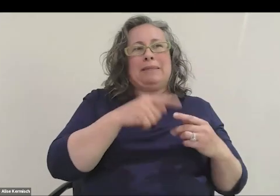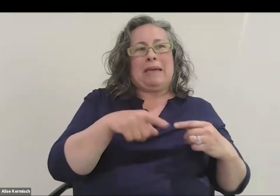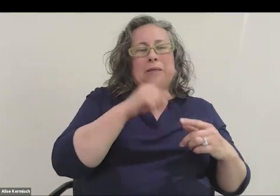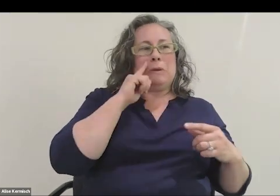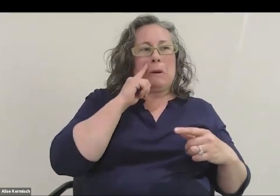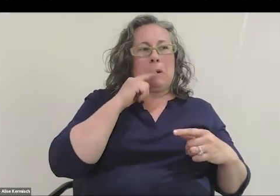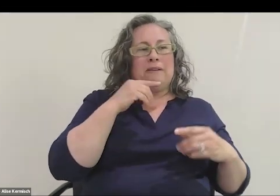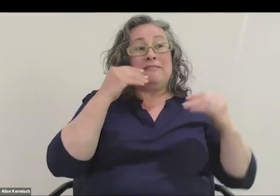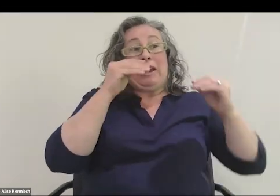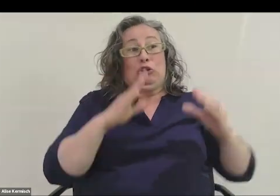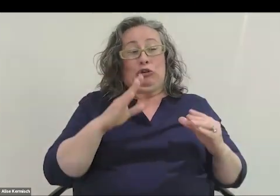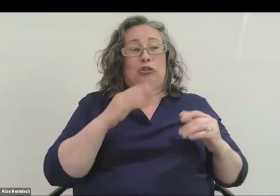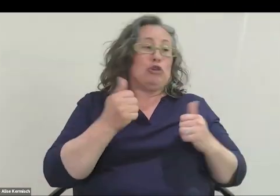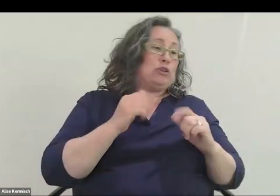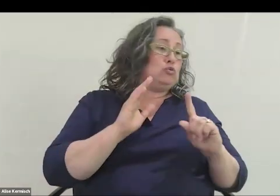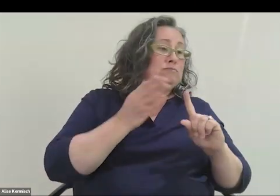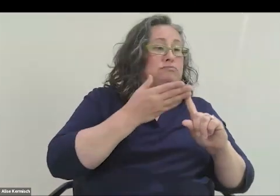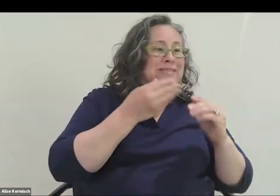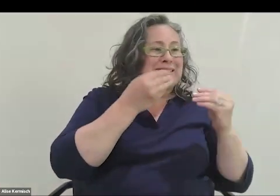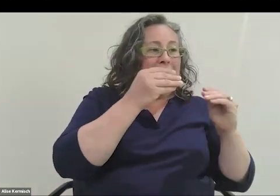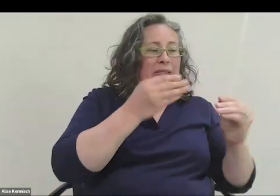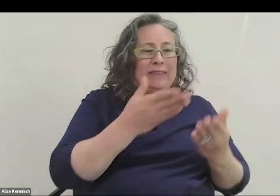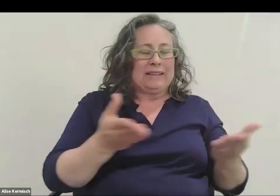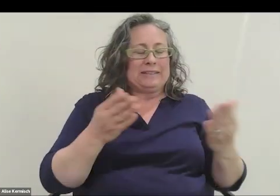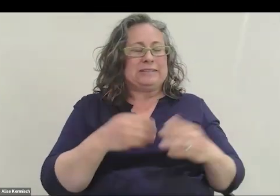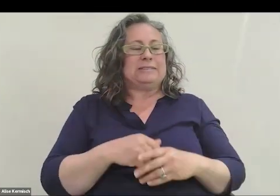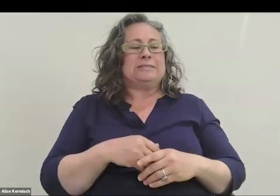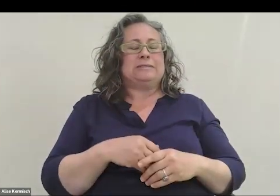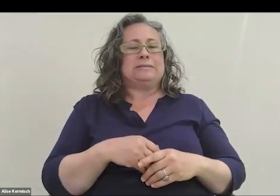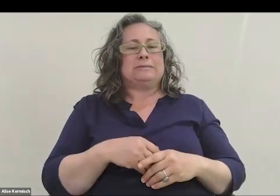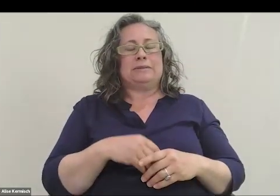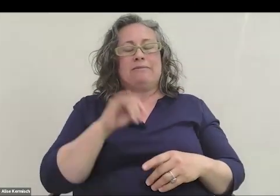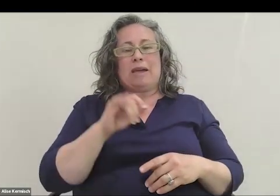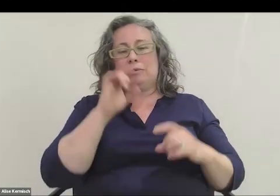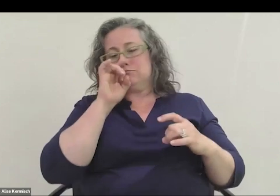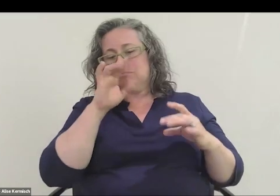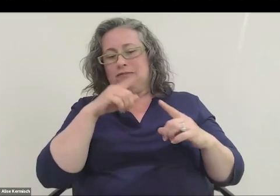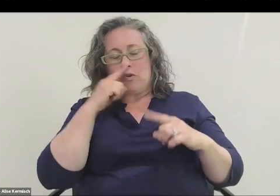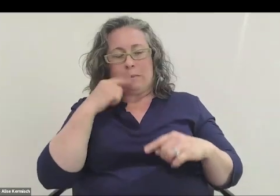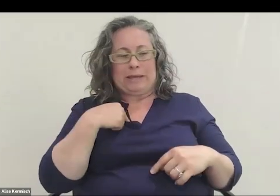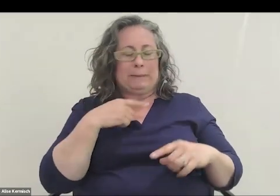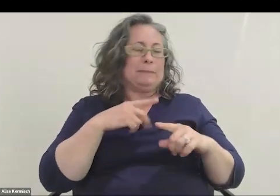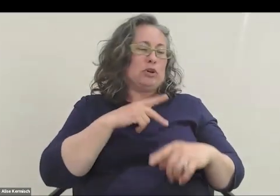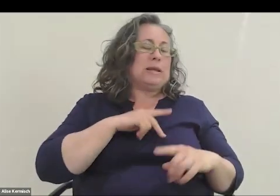of people there, or whether I belonged with them. It was a nightmare for me, personally. I did enjoy the event